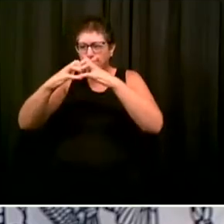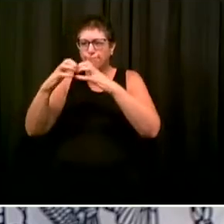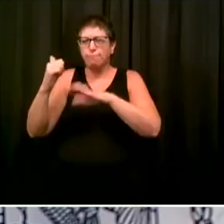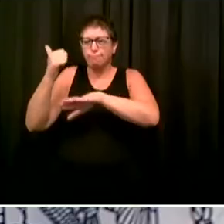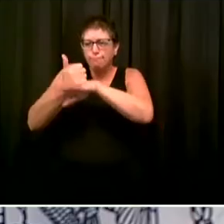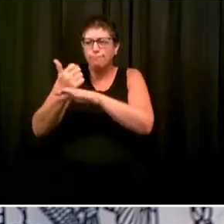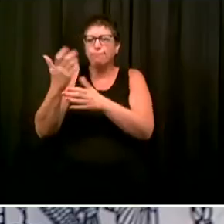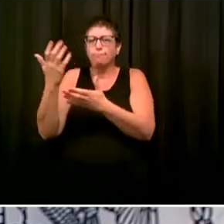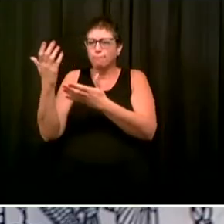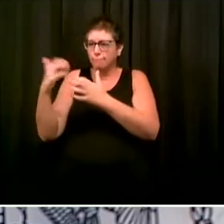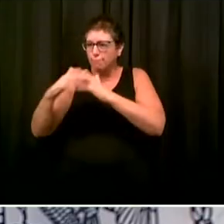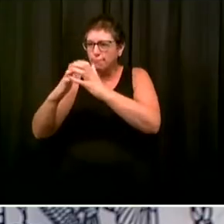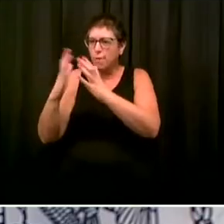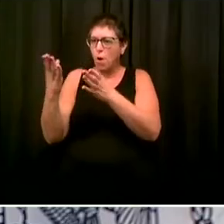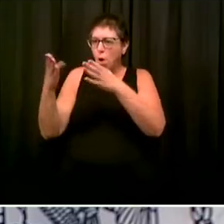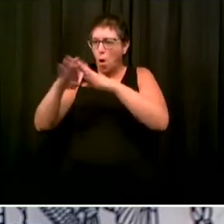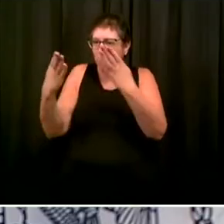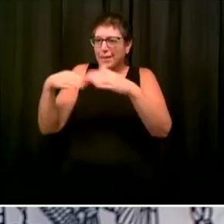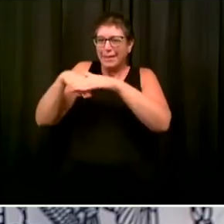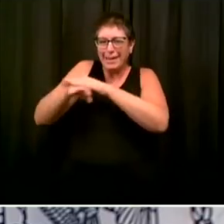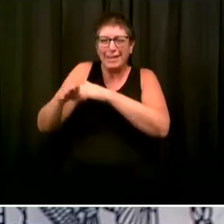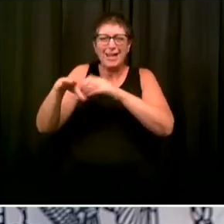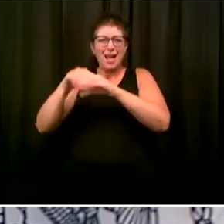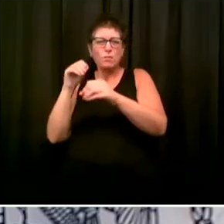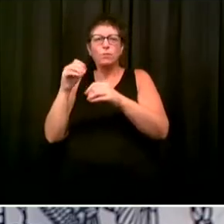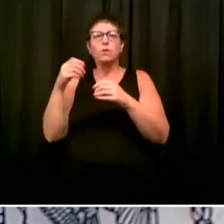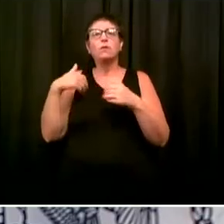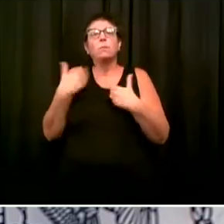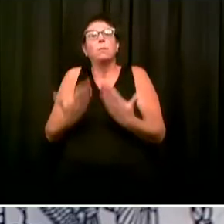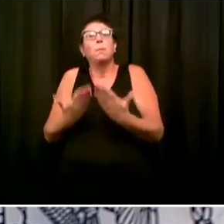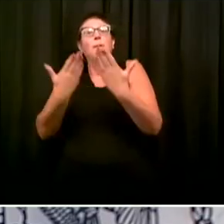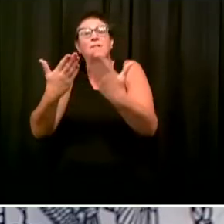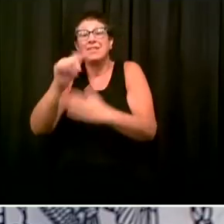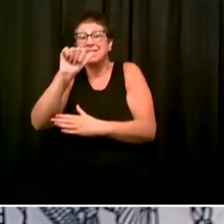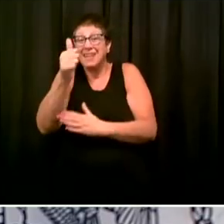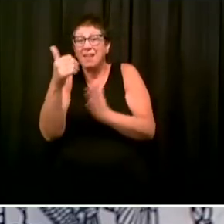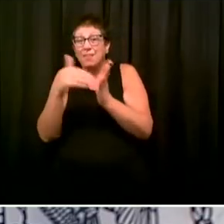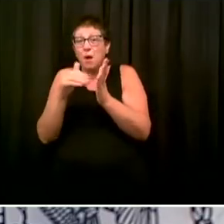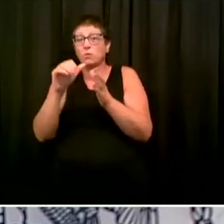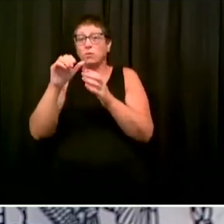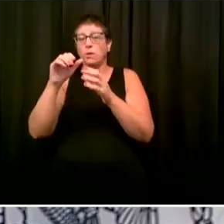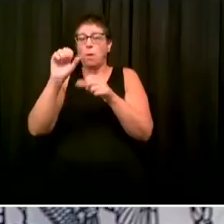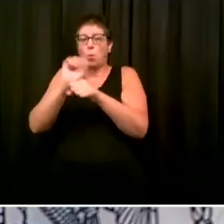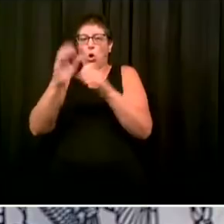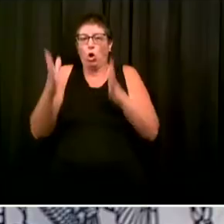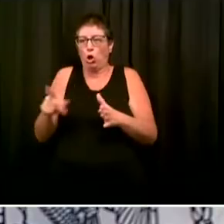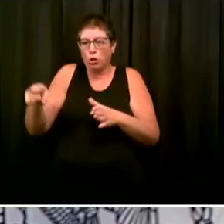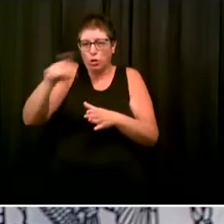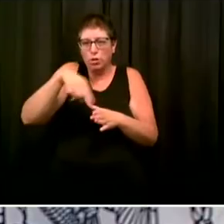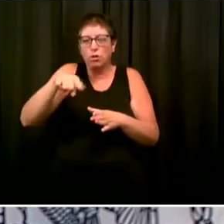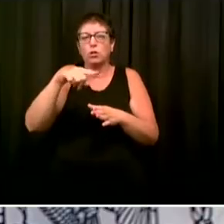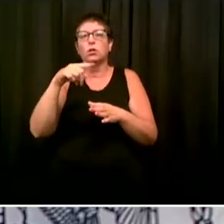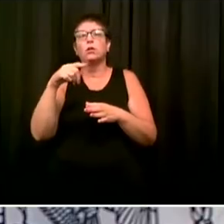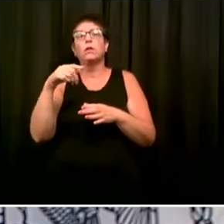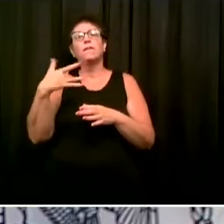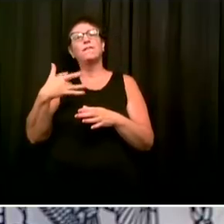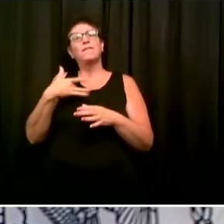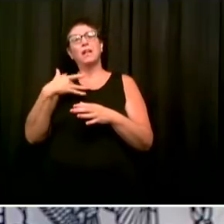RESTAURANTS AND BROUGHT BACK TENS OF THOUSANDS OF JOBS. BUT IT IS NOT THE